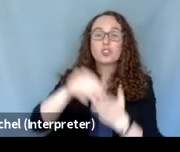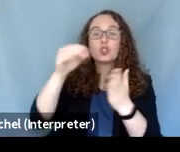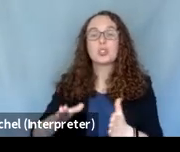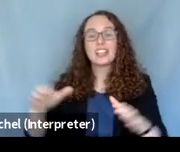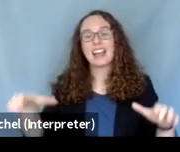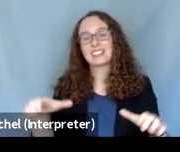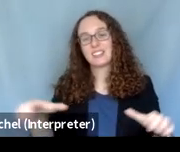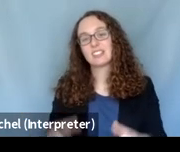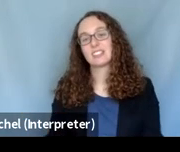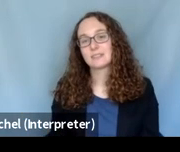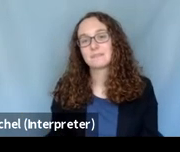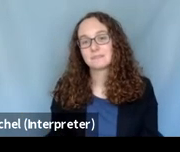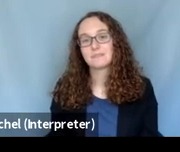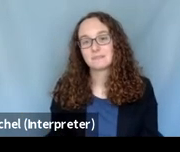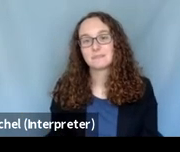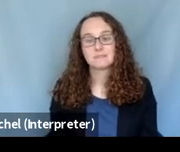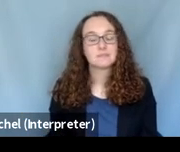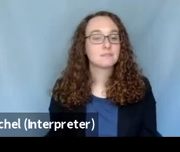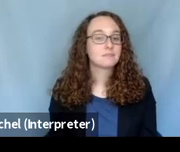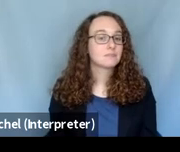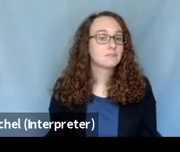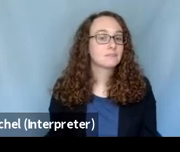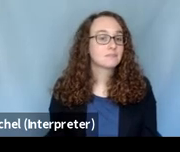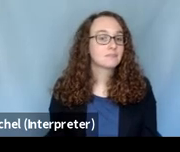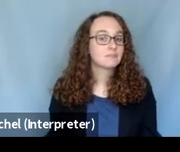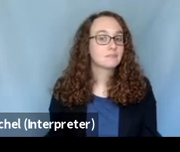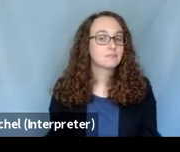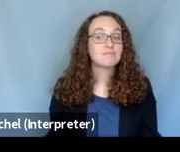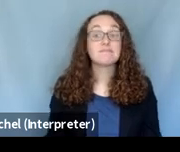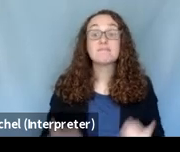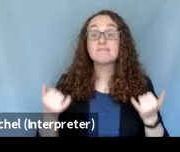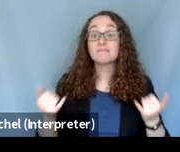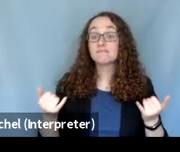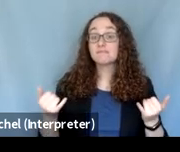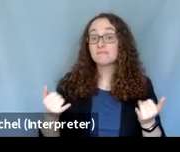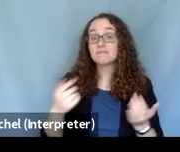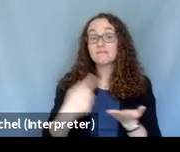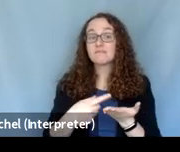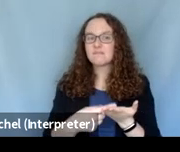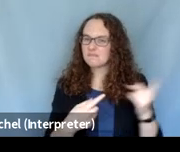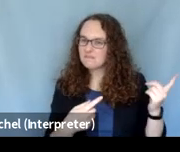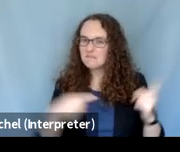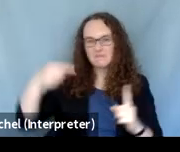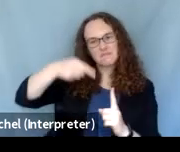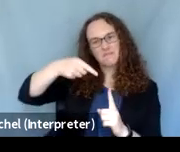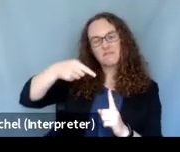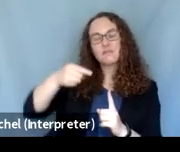So let's talk about career services, some of you